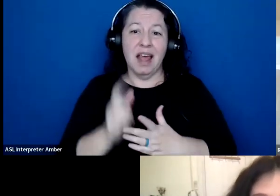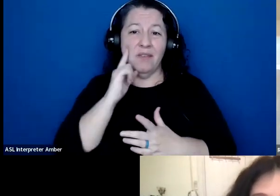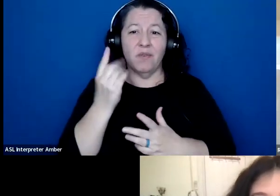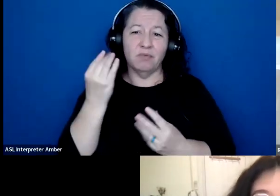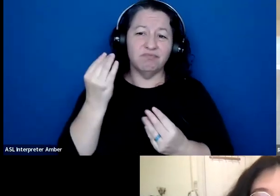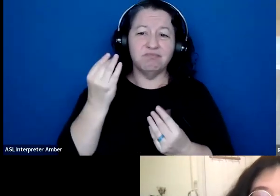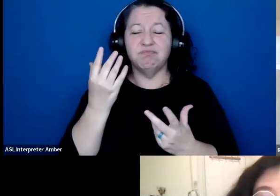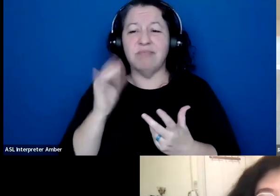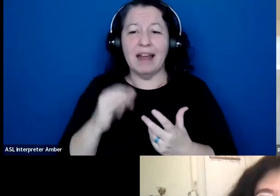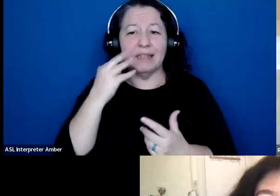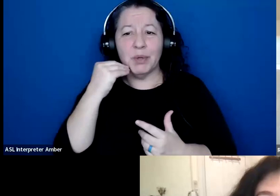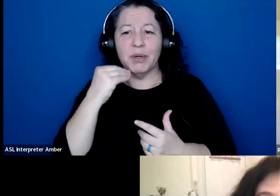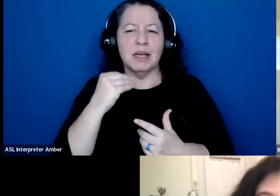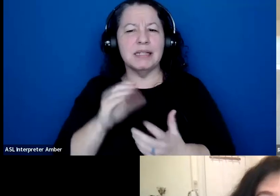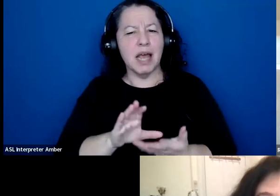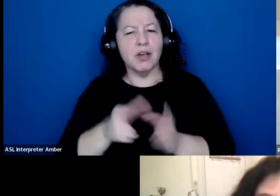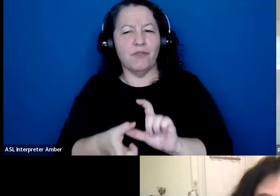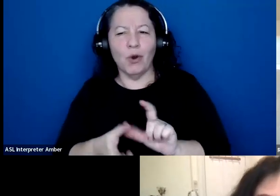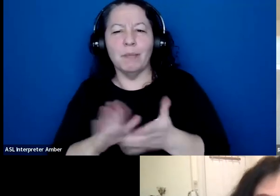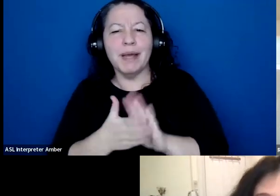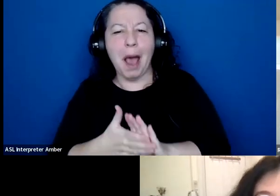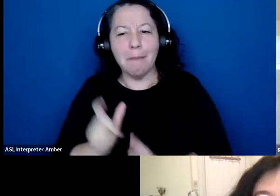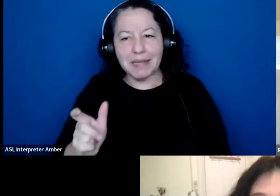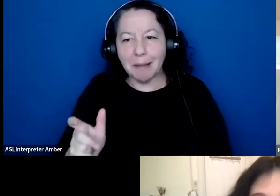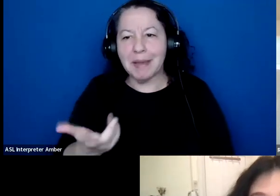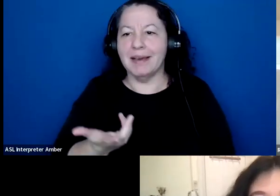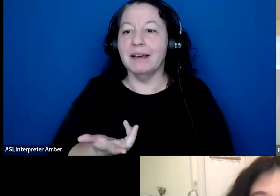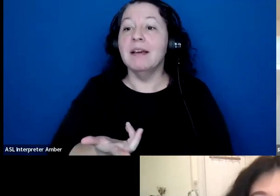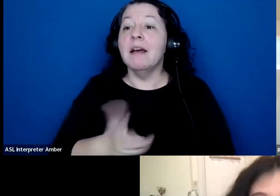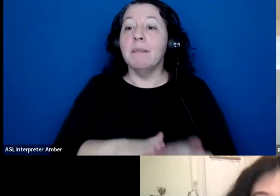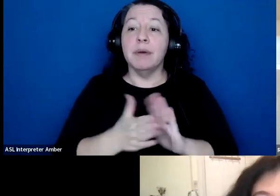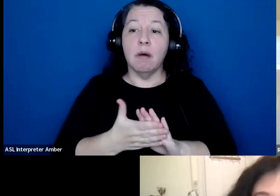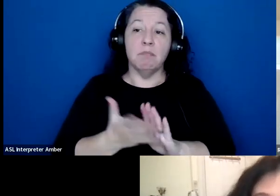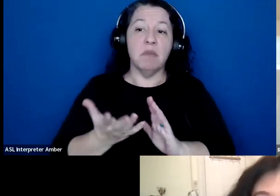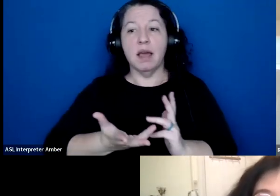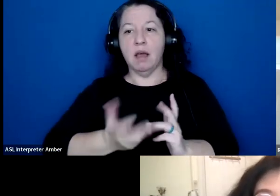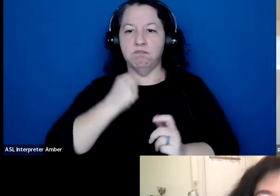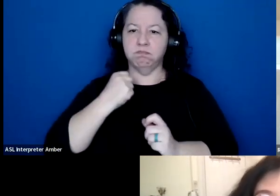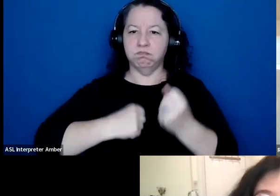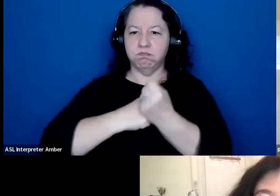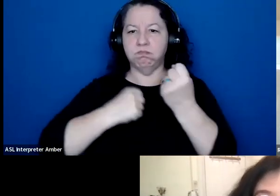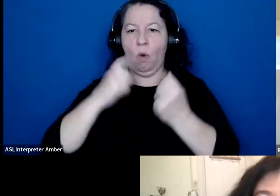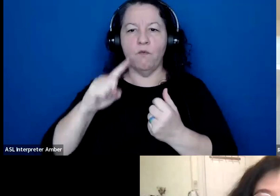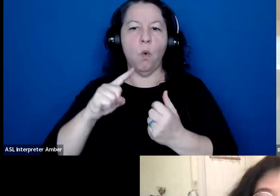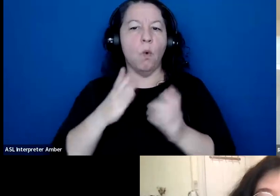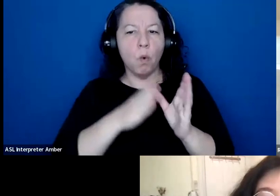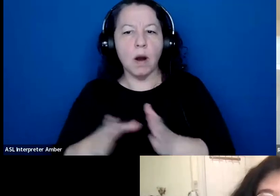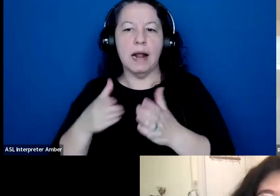wars and the growing militarization of our communities. Ramon is a member of About Face Veterans Against the War and the Anti